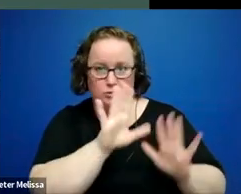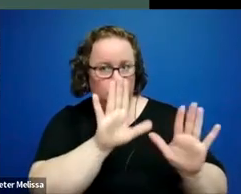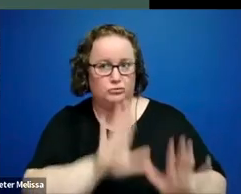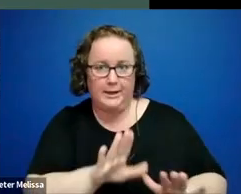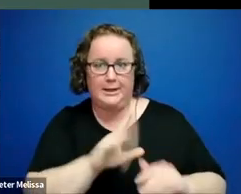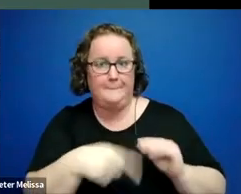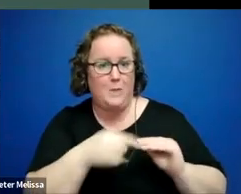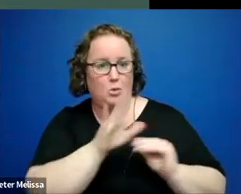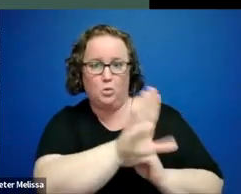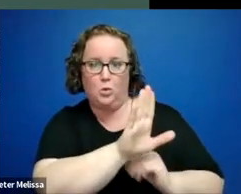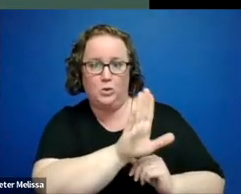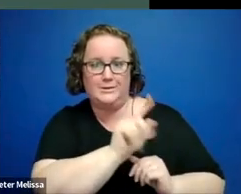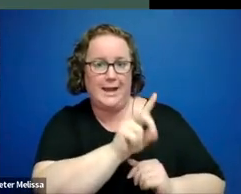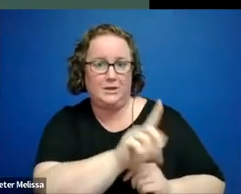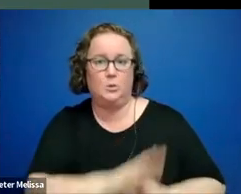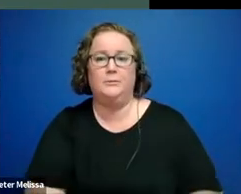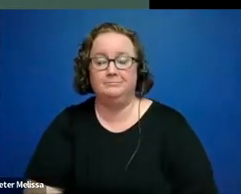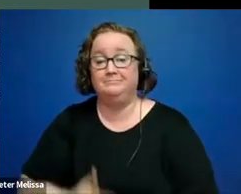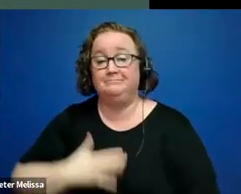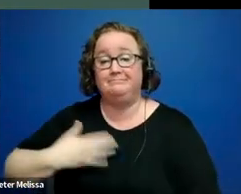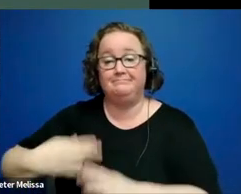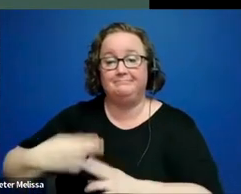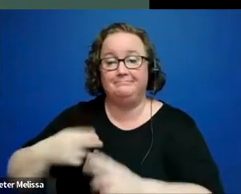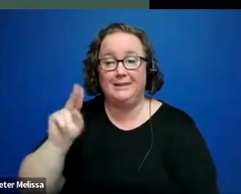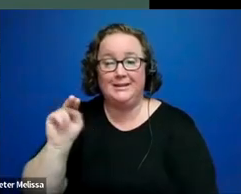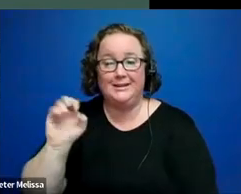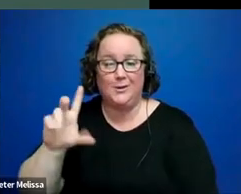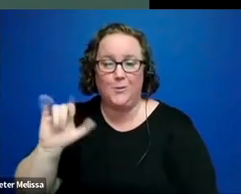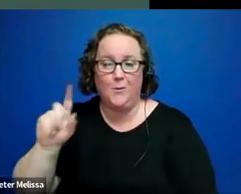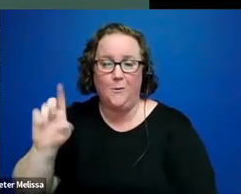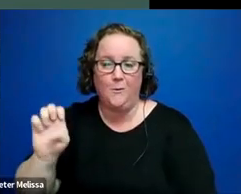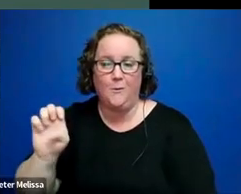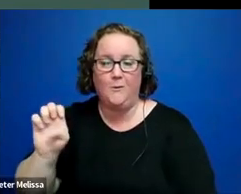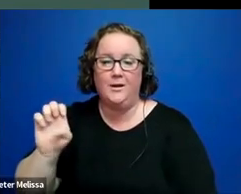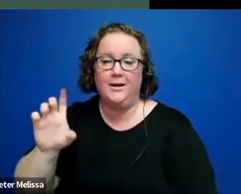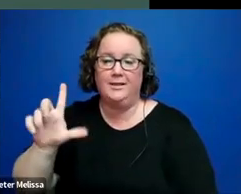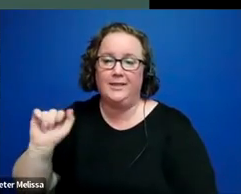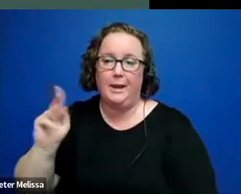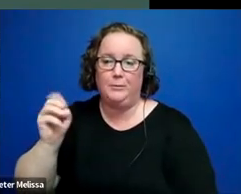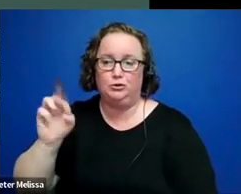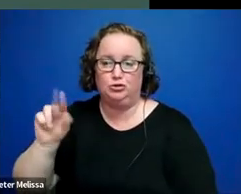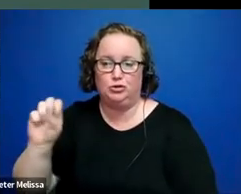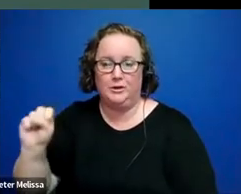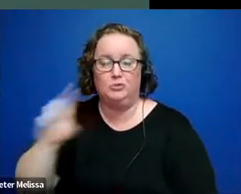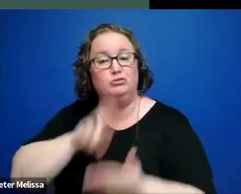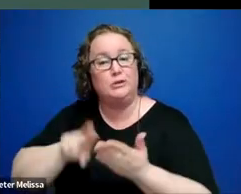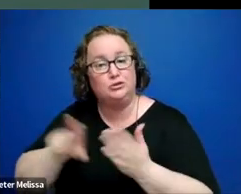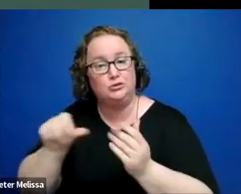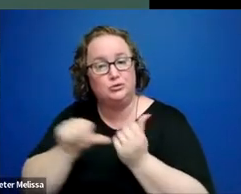dashboards. My name is Nicole Lomerson. I'm a research associate at the Lurie Institute for Disability